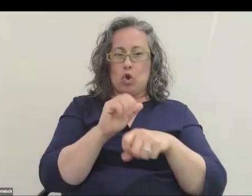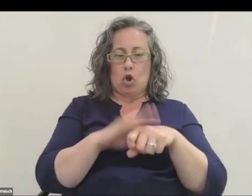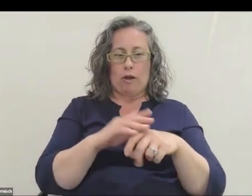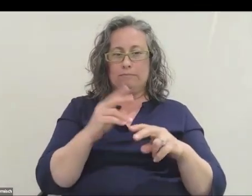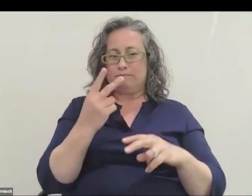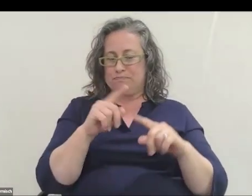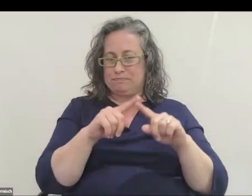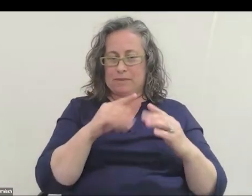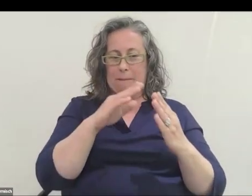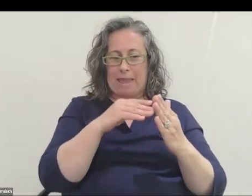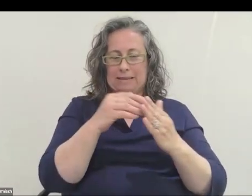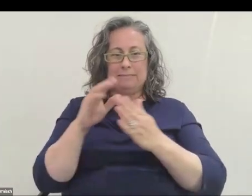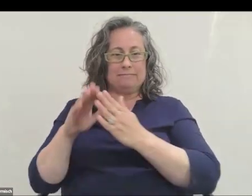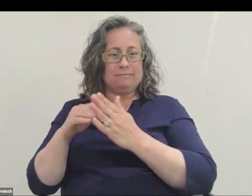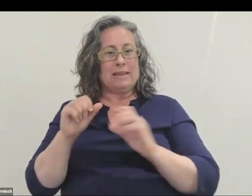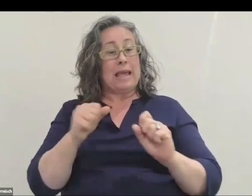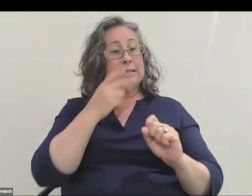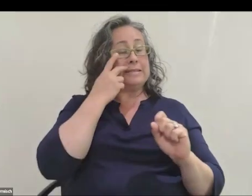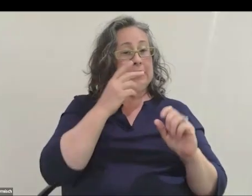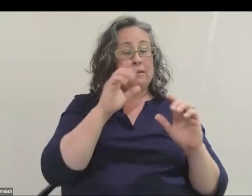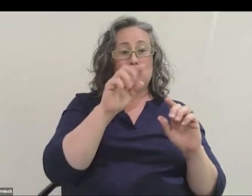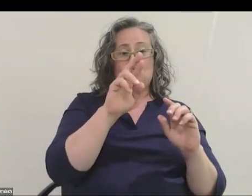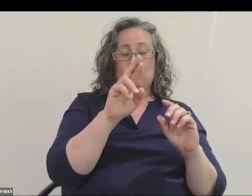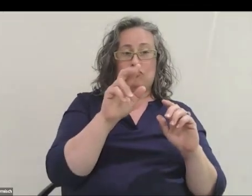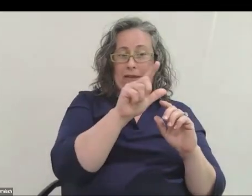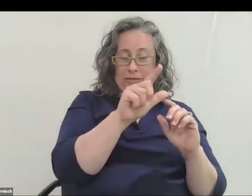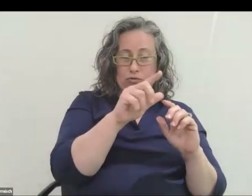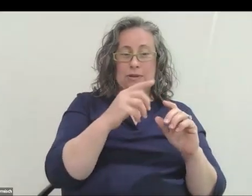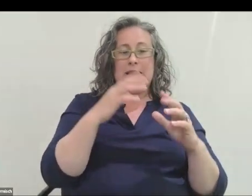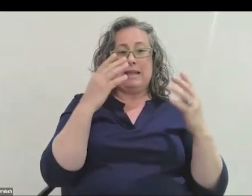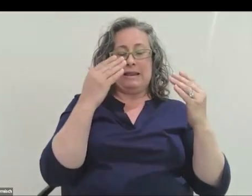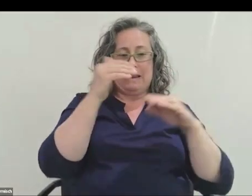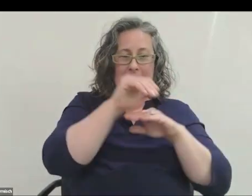work on these different paintings, where you can see a night sky image,